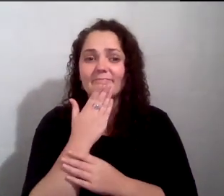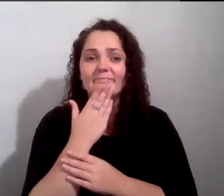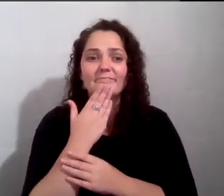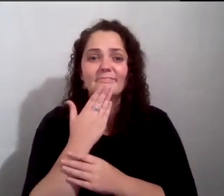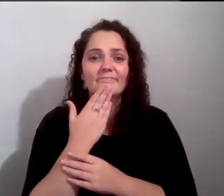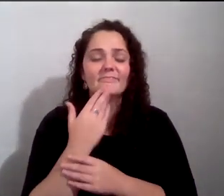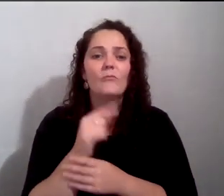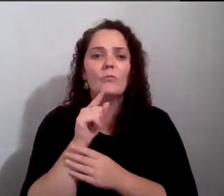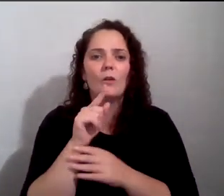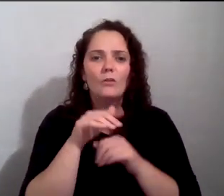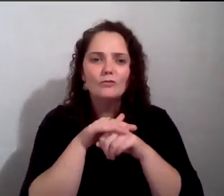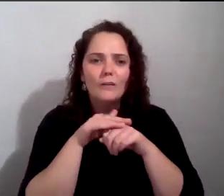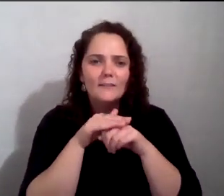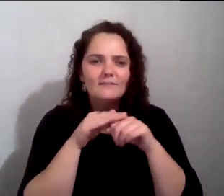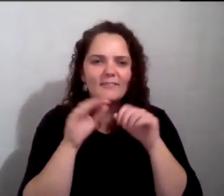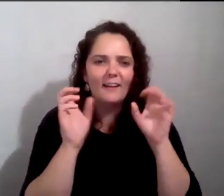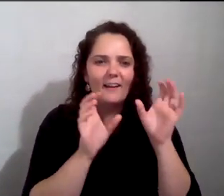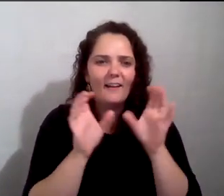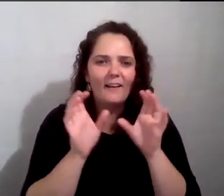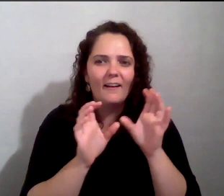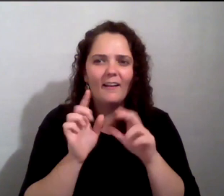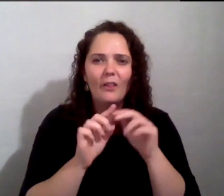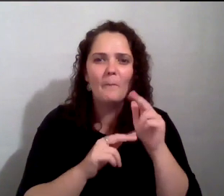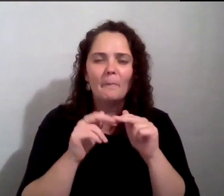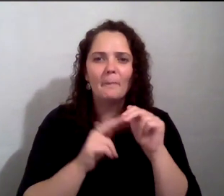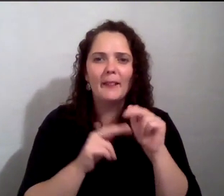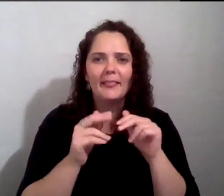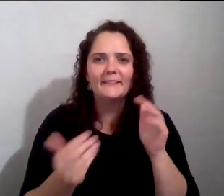they're very you know, they're so painterly and the surfaces are